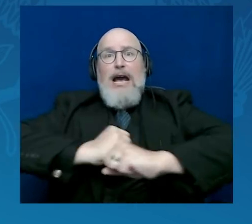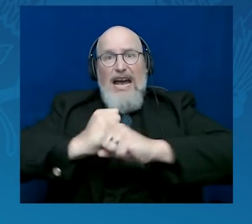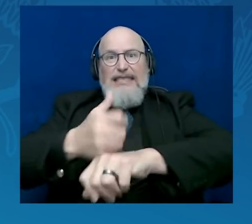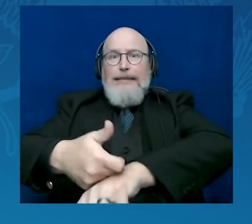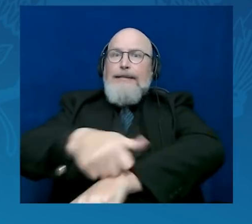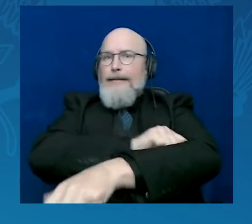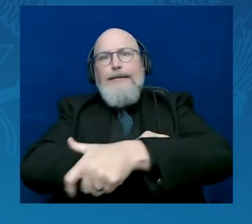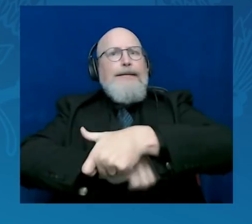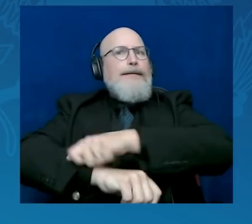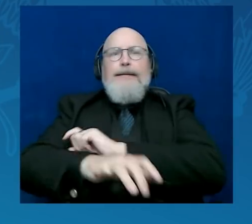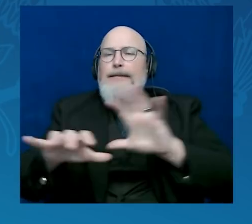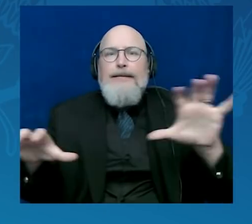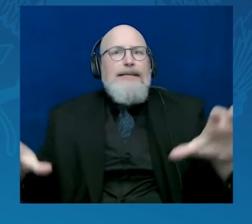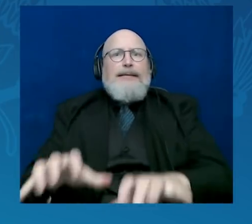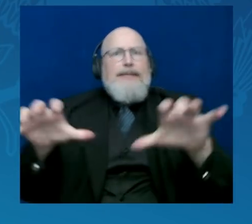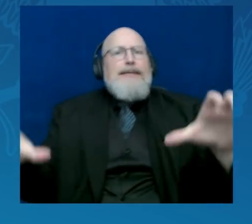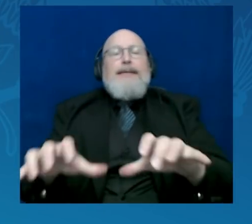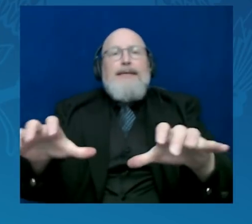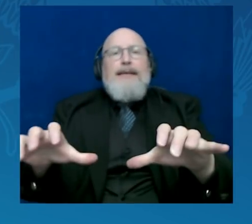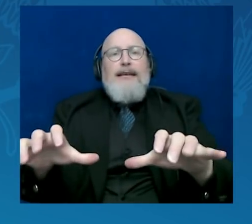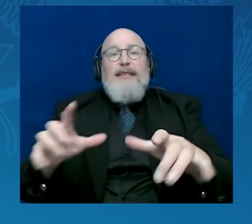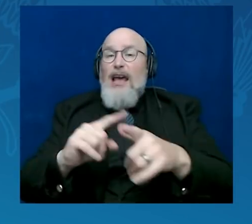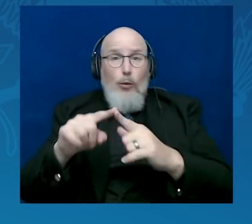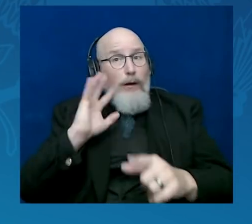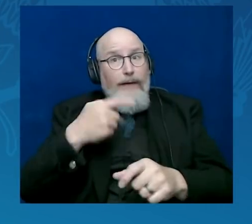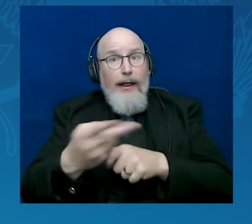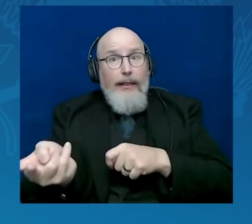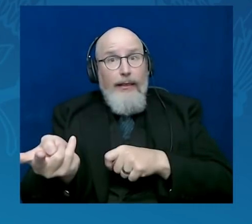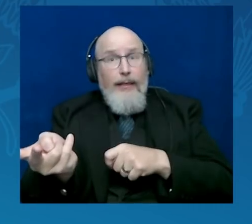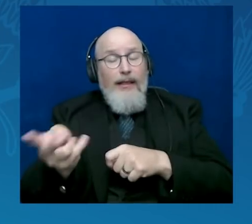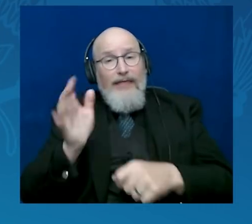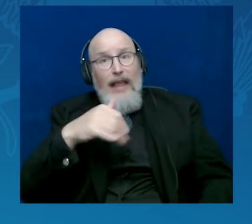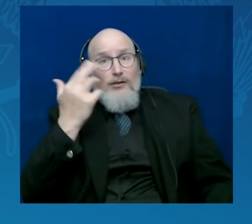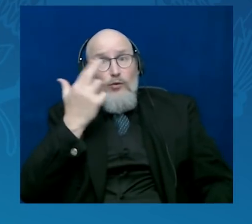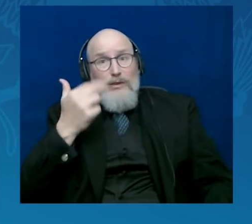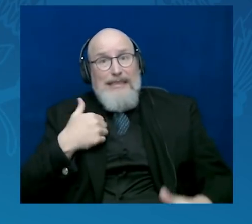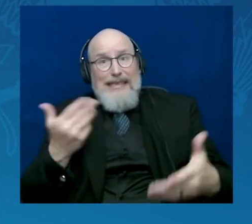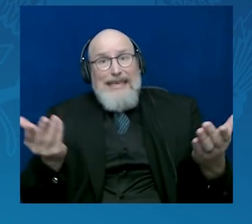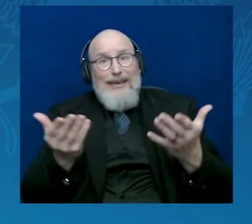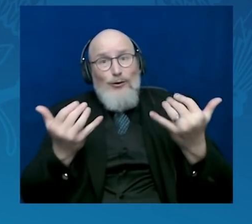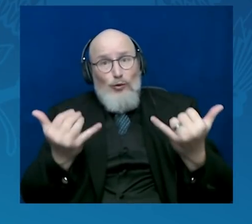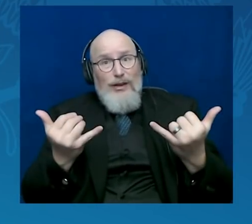brings us to the reason that we are here today: to continuously reaffirm and rededicate ourselves